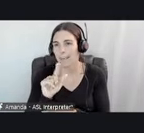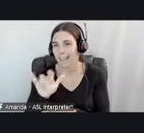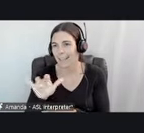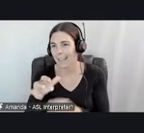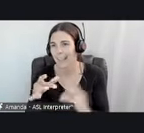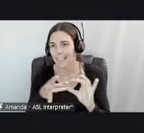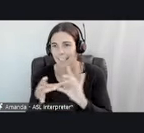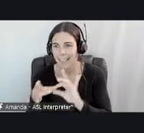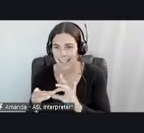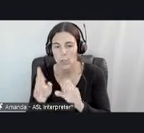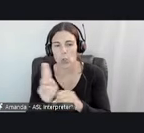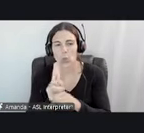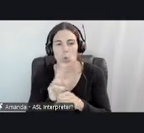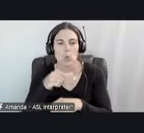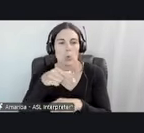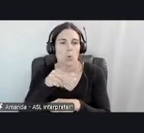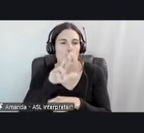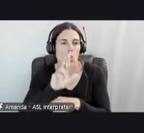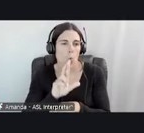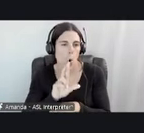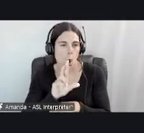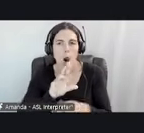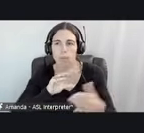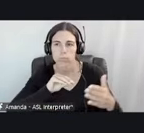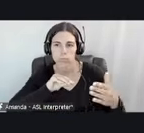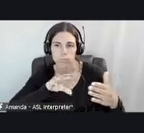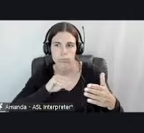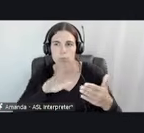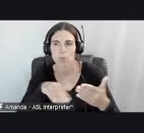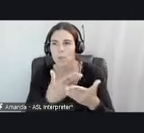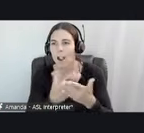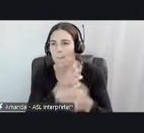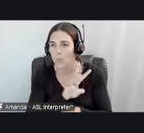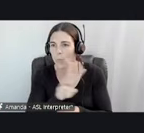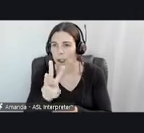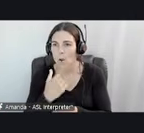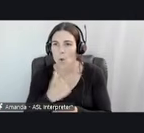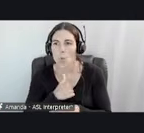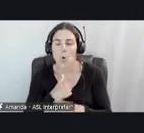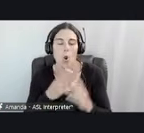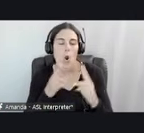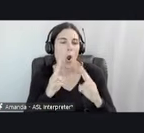to get to the website. Um certainly we are honored to to be part of this work in region five with our